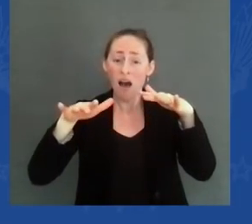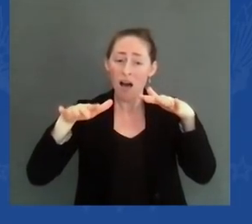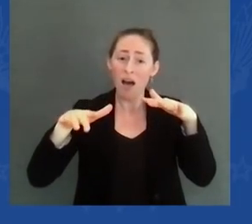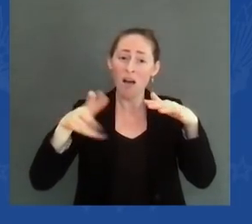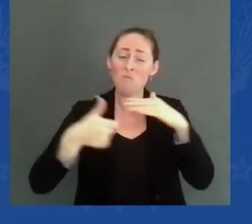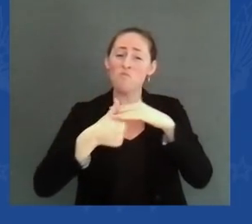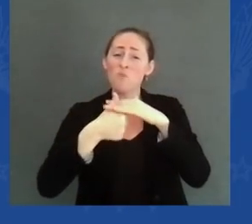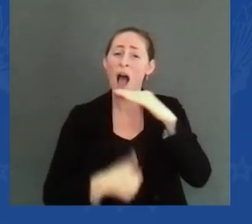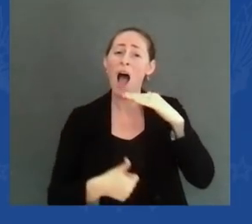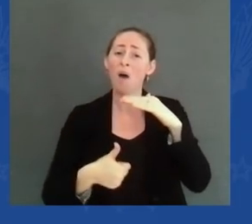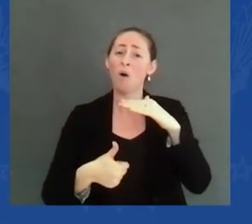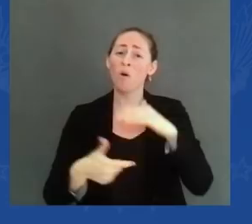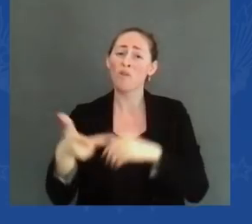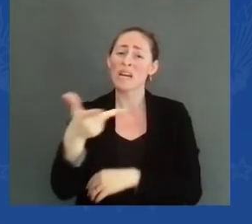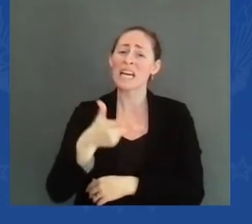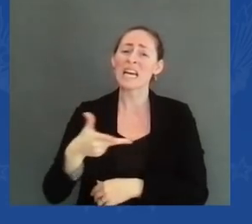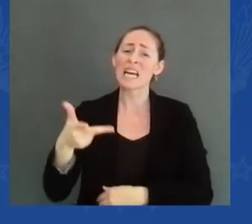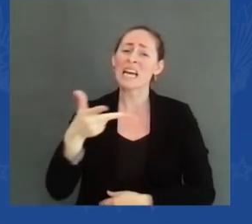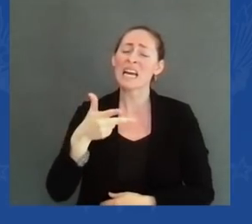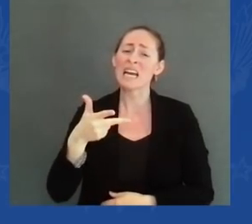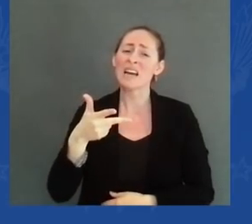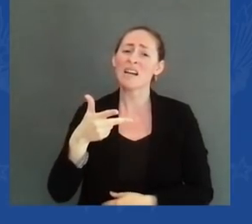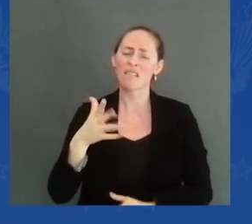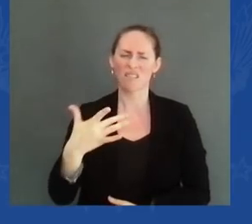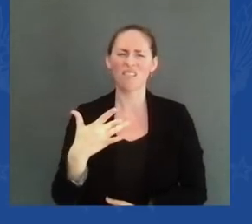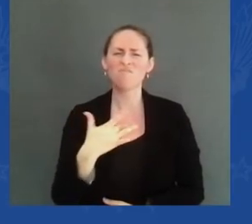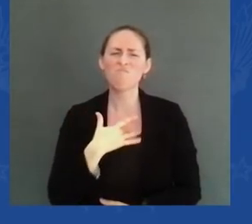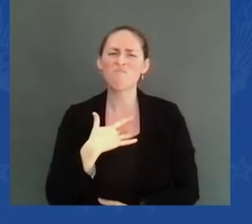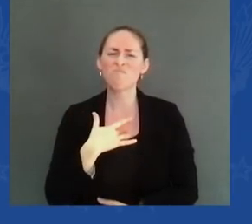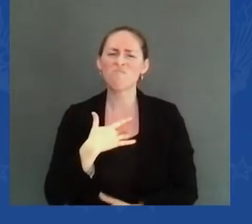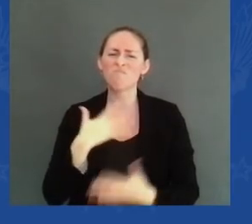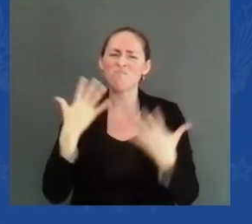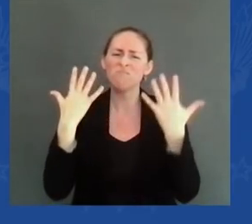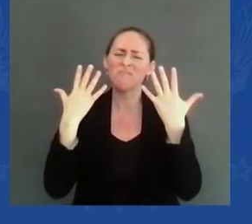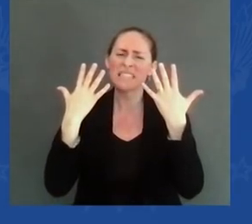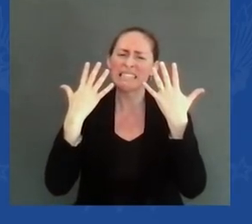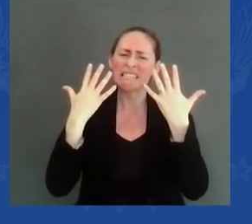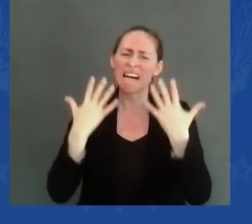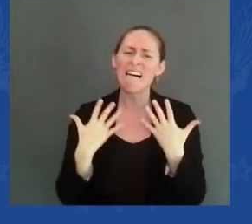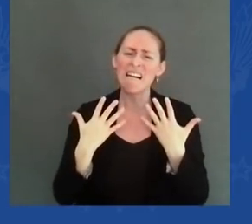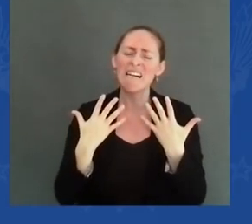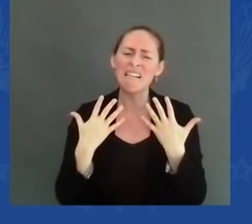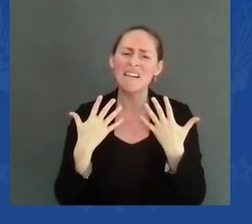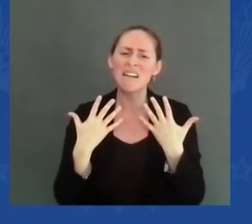The same brutal story repeated itself across New York Ida dumped a record amount of rain.